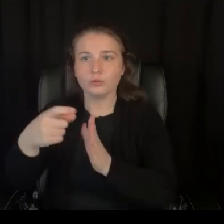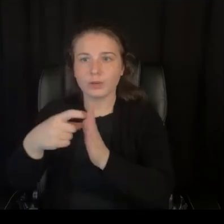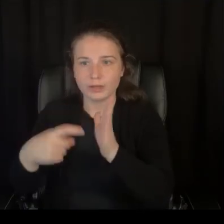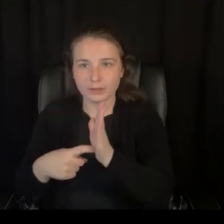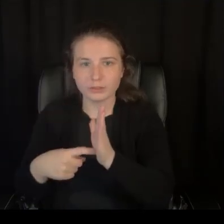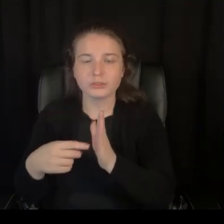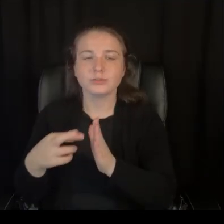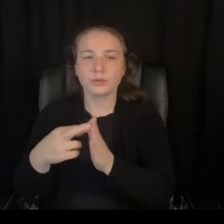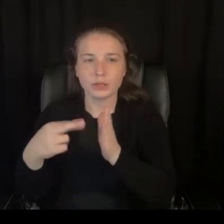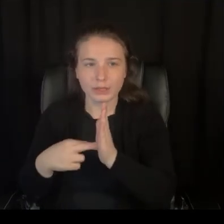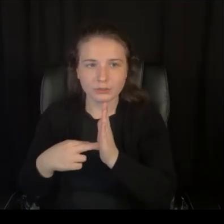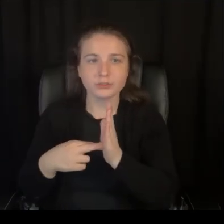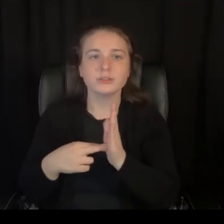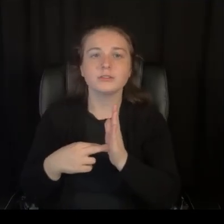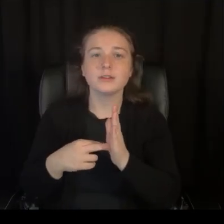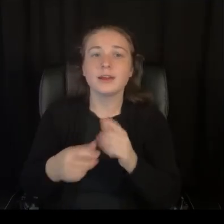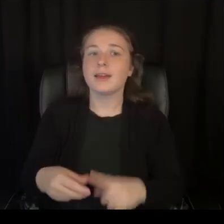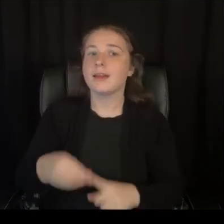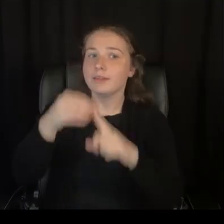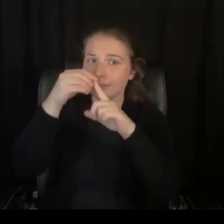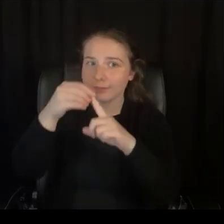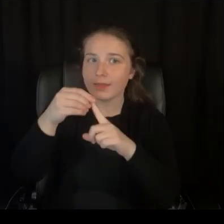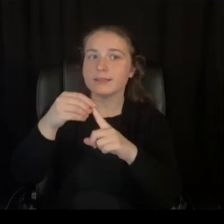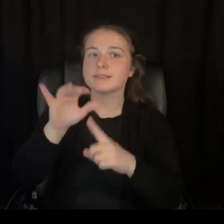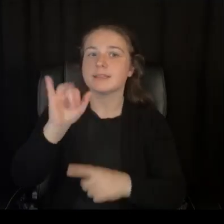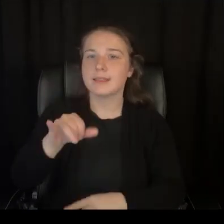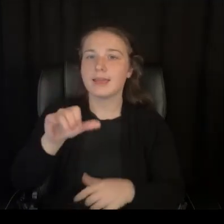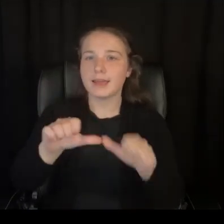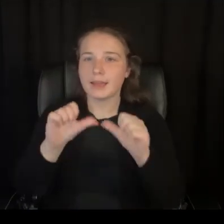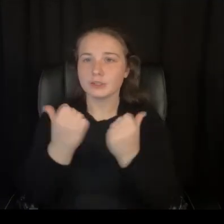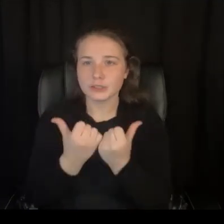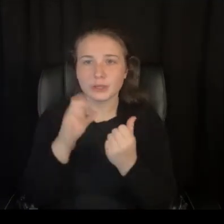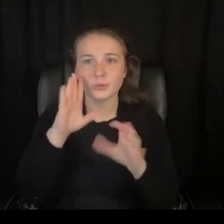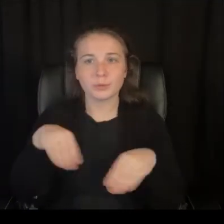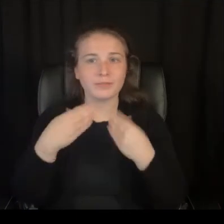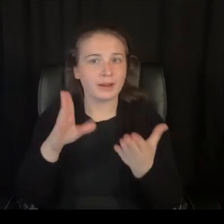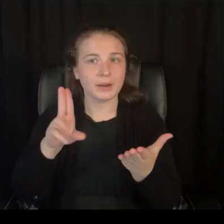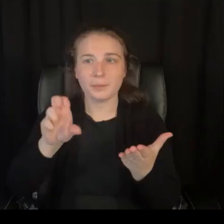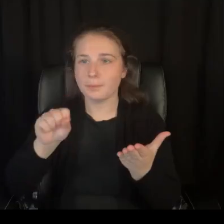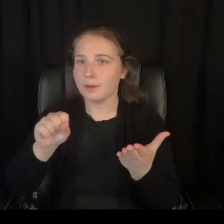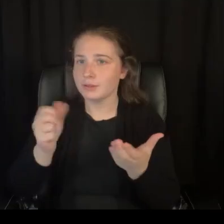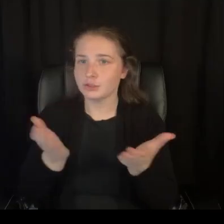unless the public agency provides the bus service in some other way because that